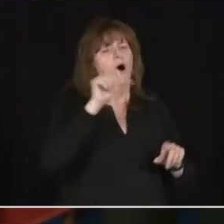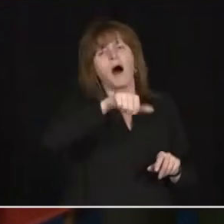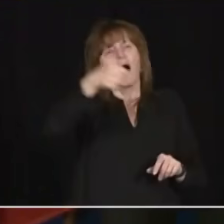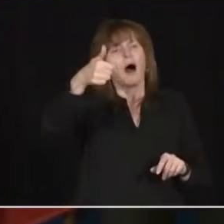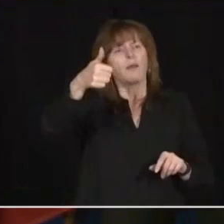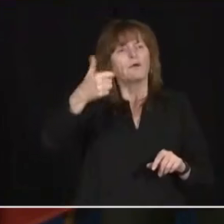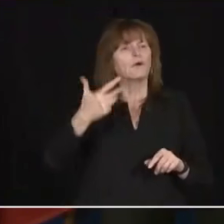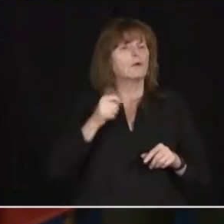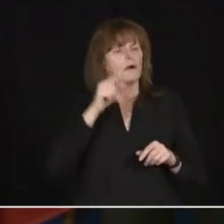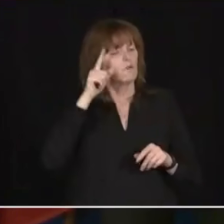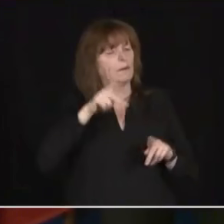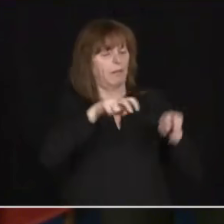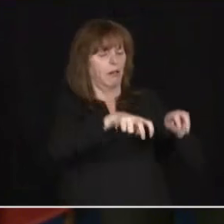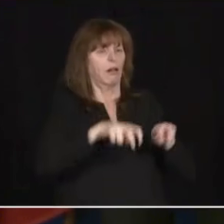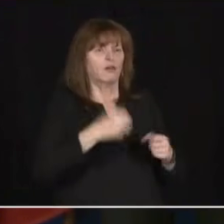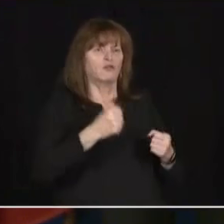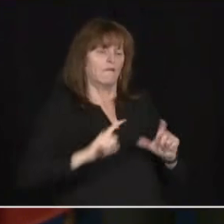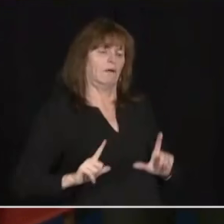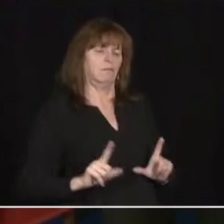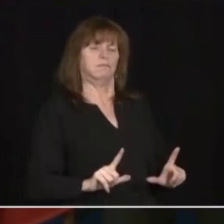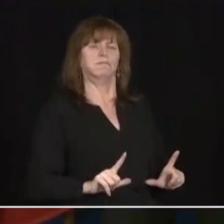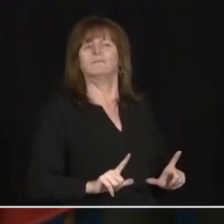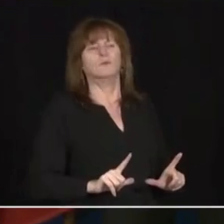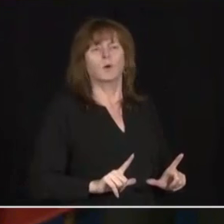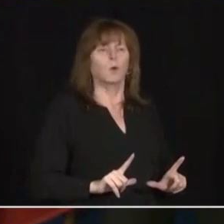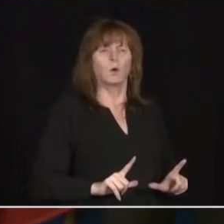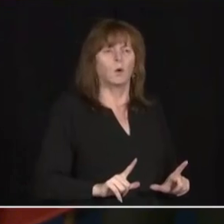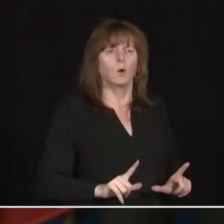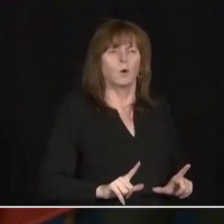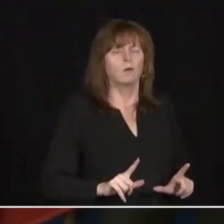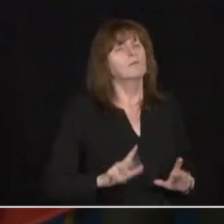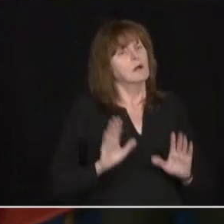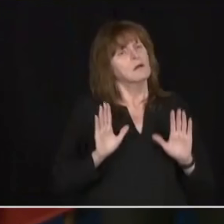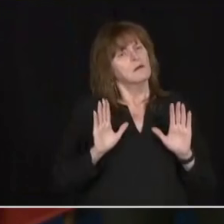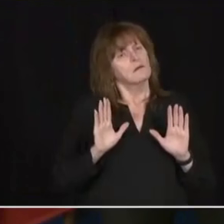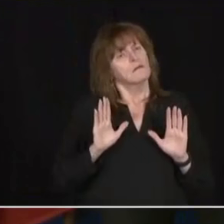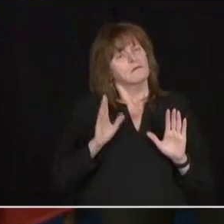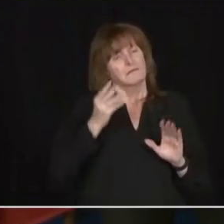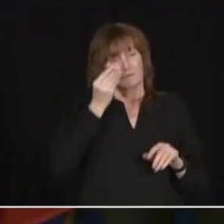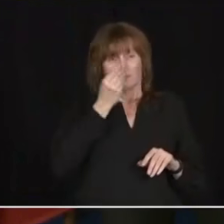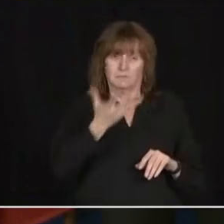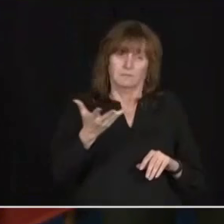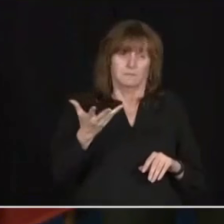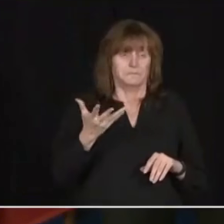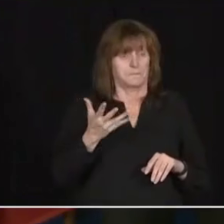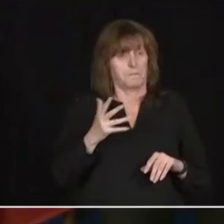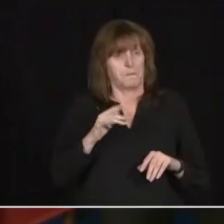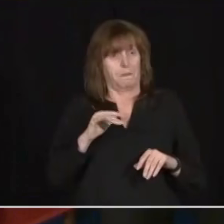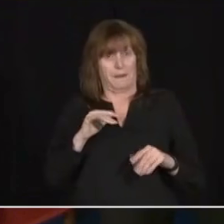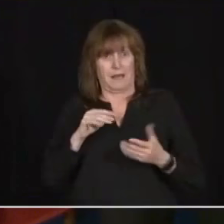we can use the licences on. I just want to mention about the money -